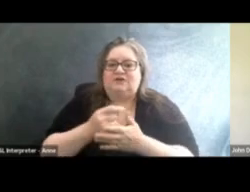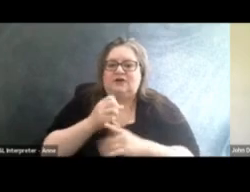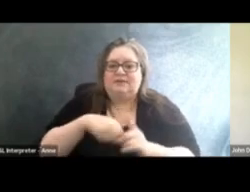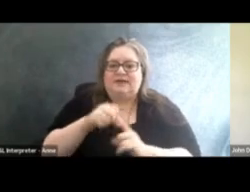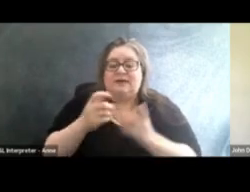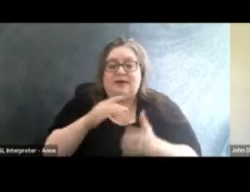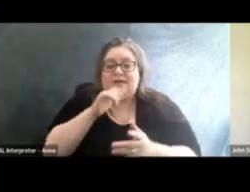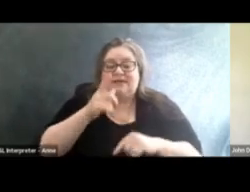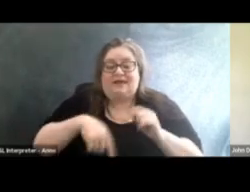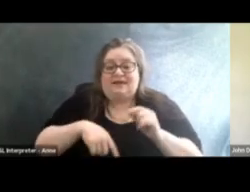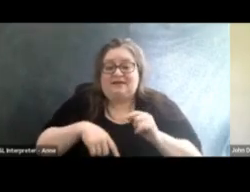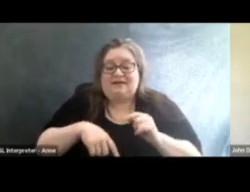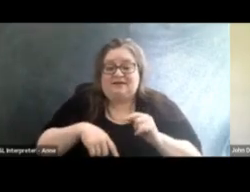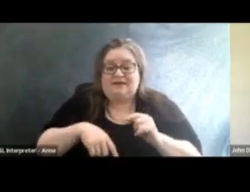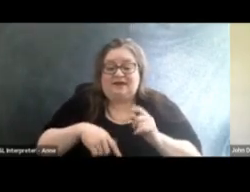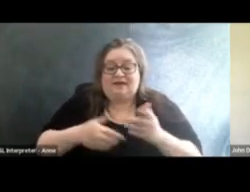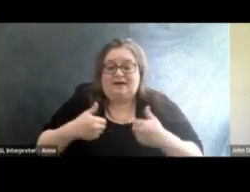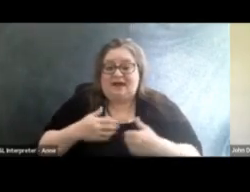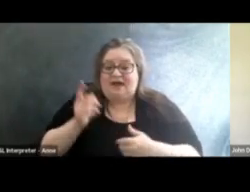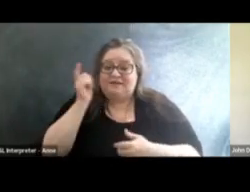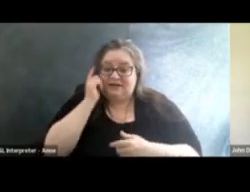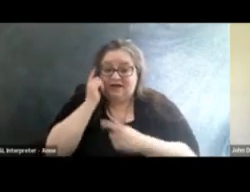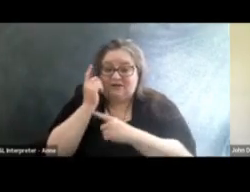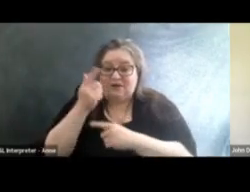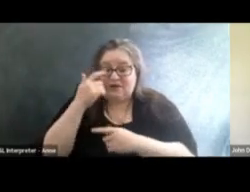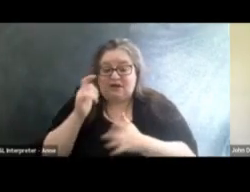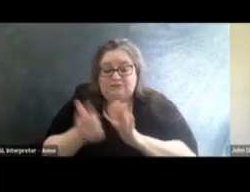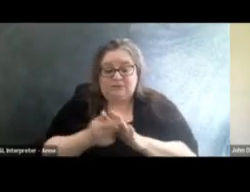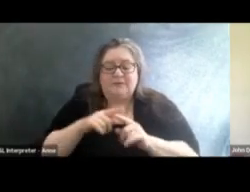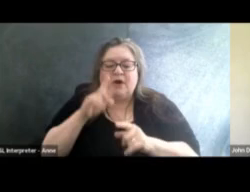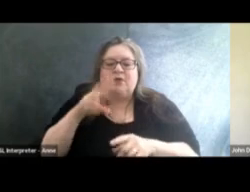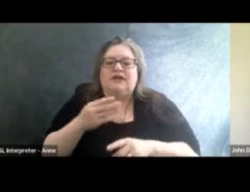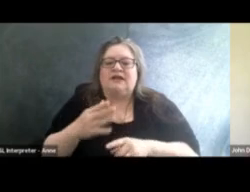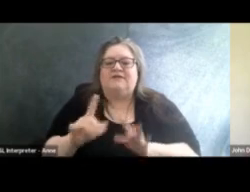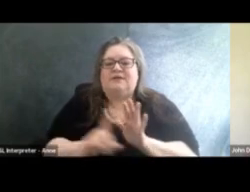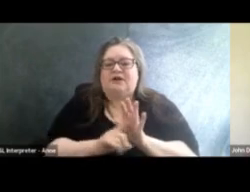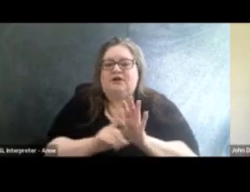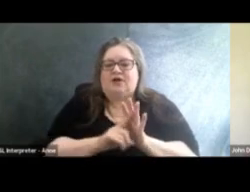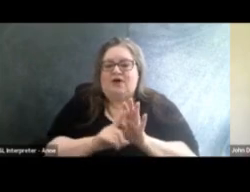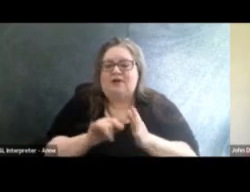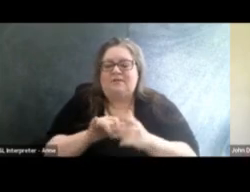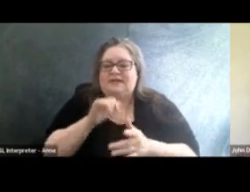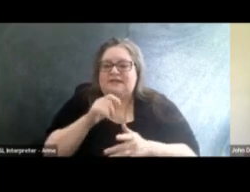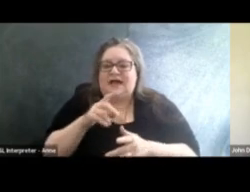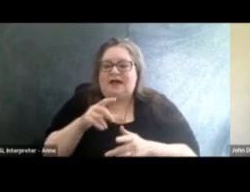have a cell phone, I'm going to give them an alarm that's not connected to the Internet that